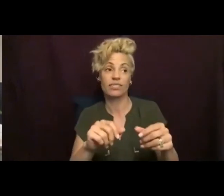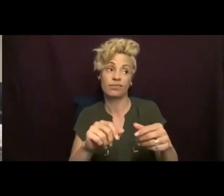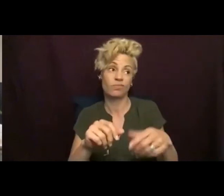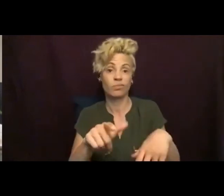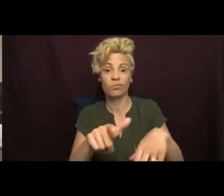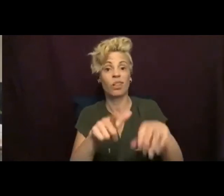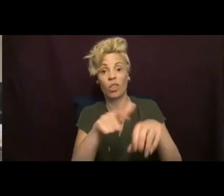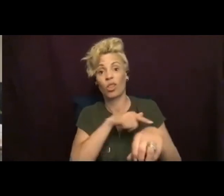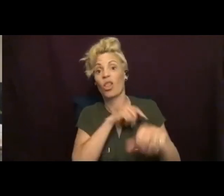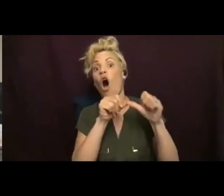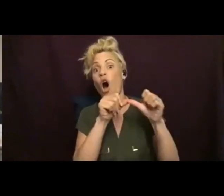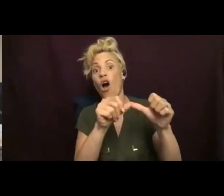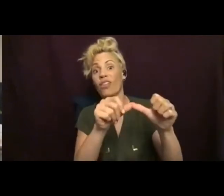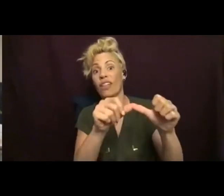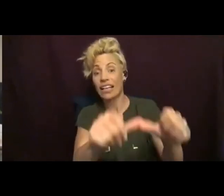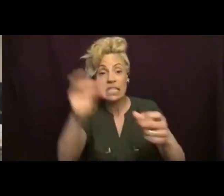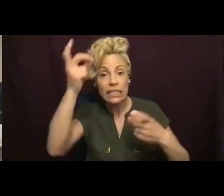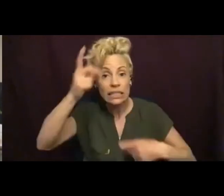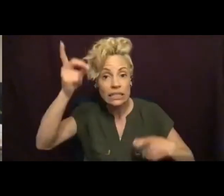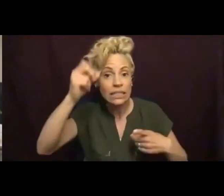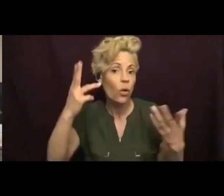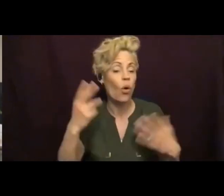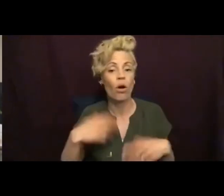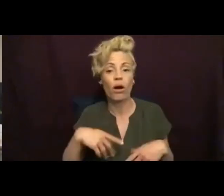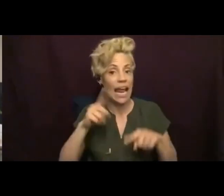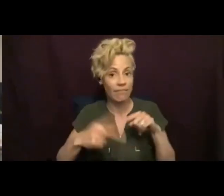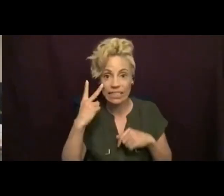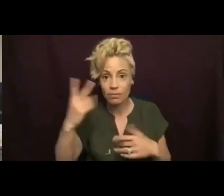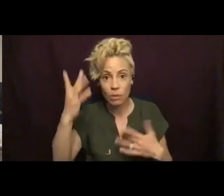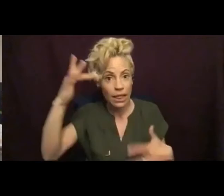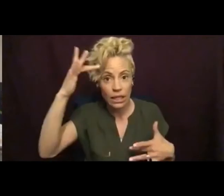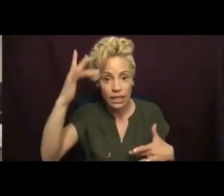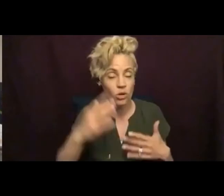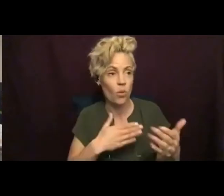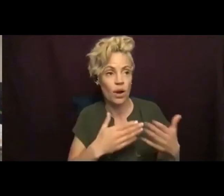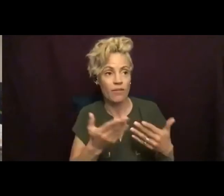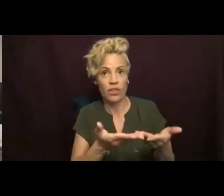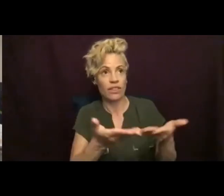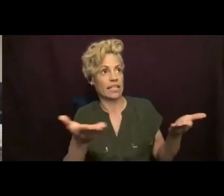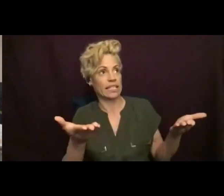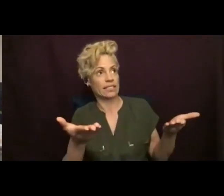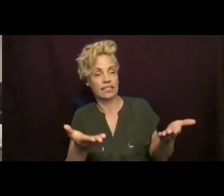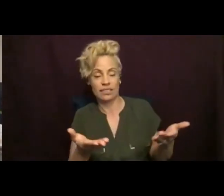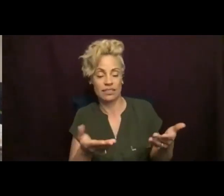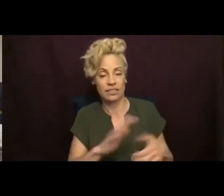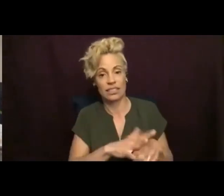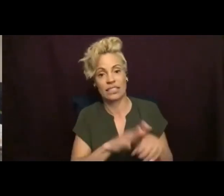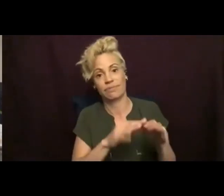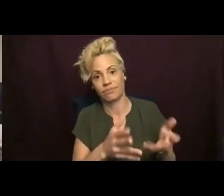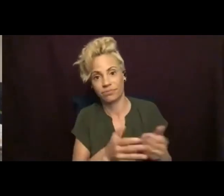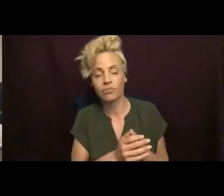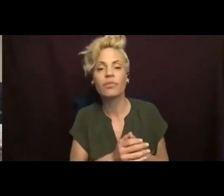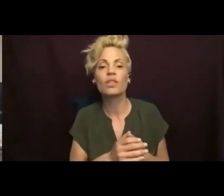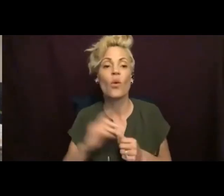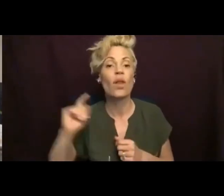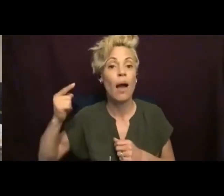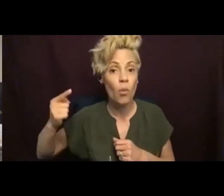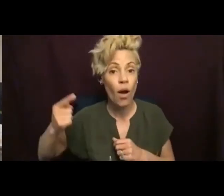or invisible illness or whatever it might be. Yeah, I think you're right that number one, representation is important.